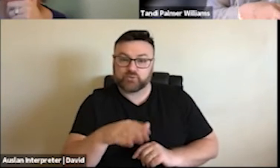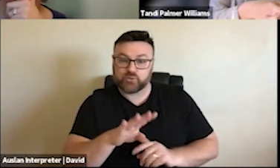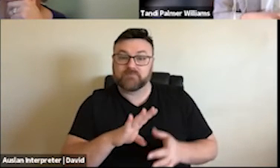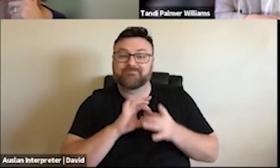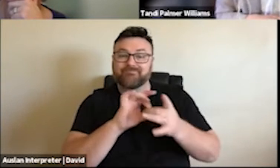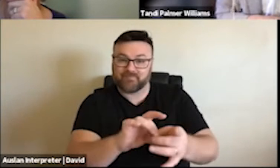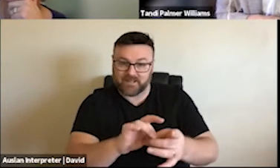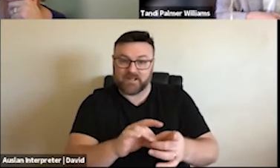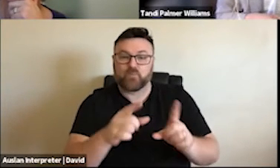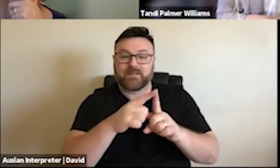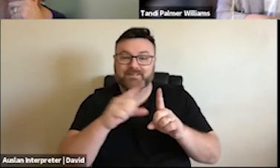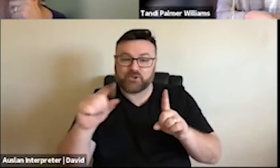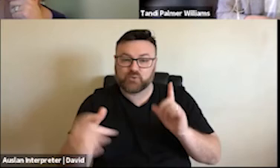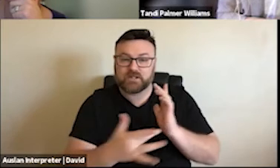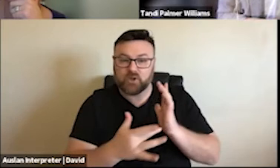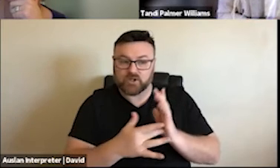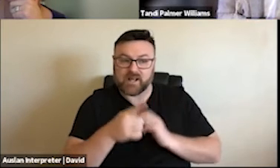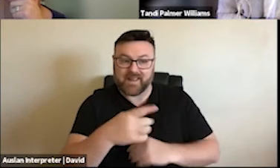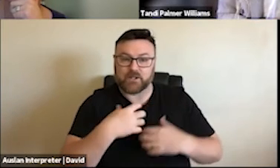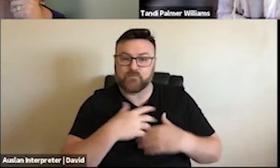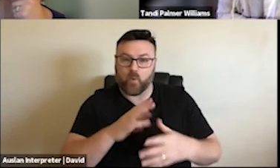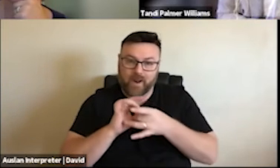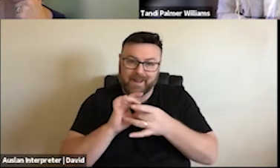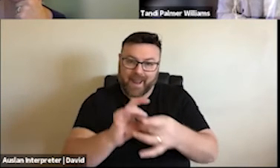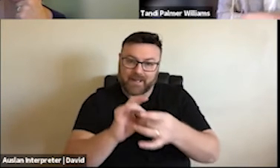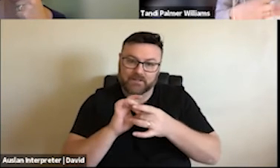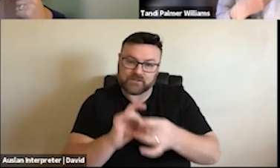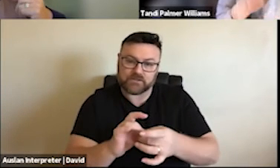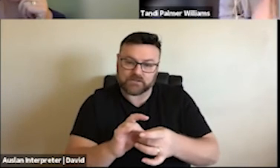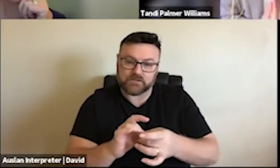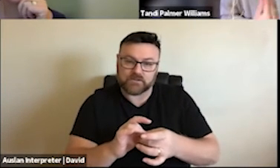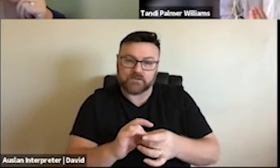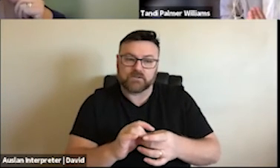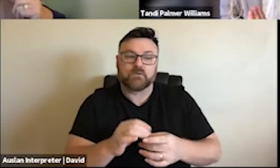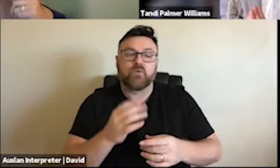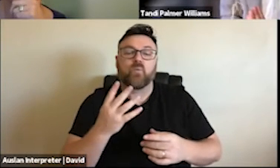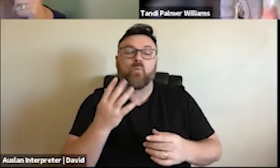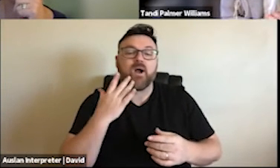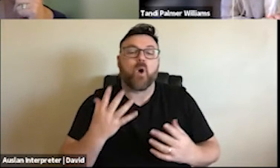the experience for them is much more engaging when they use it together with an adult.